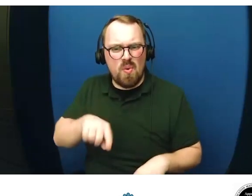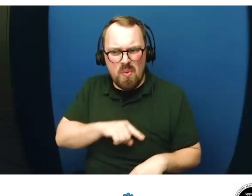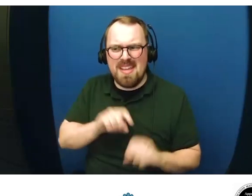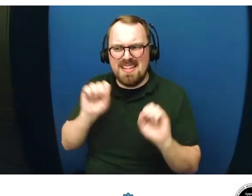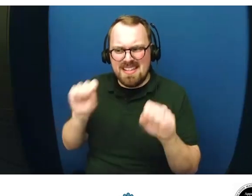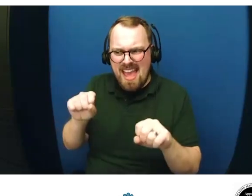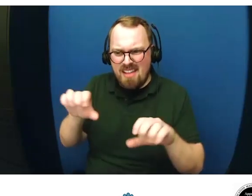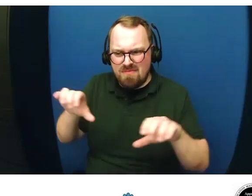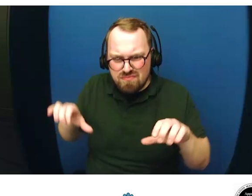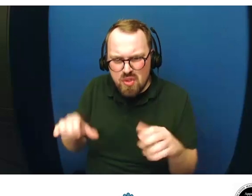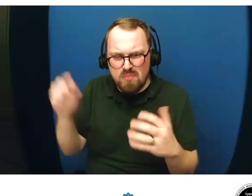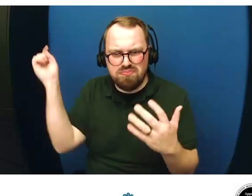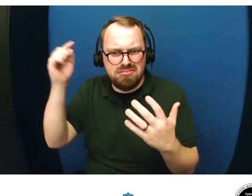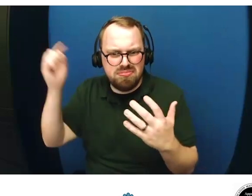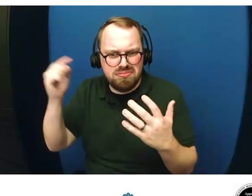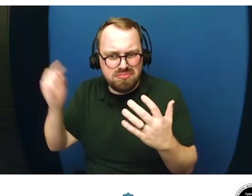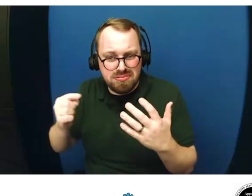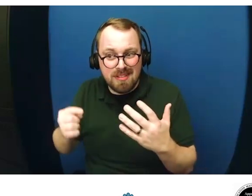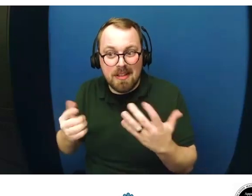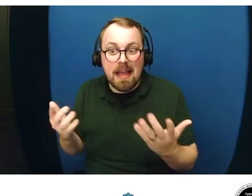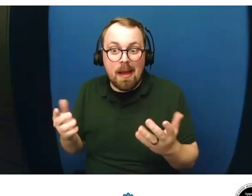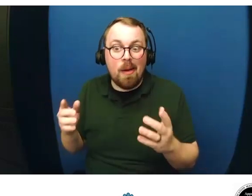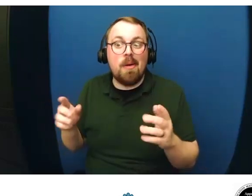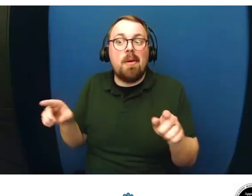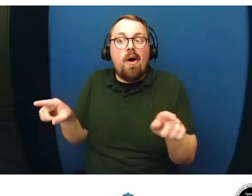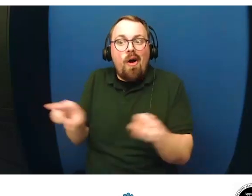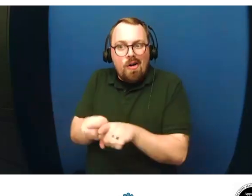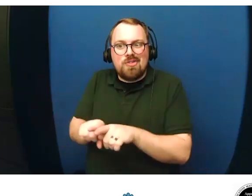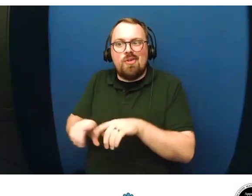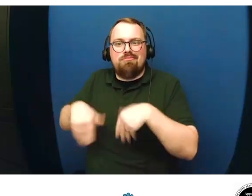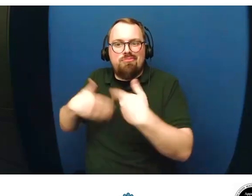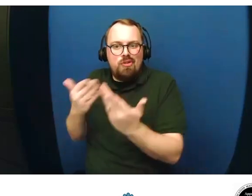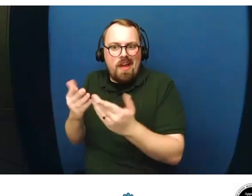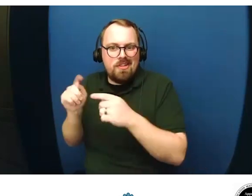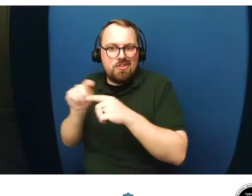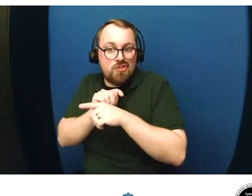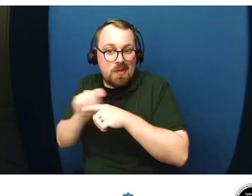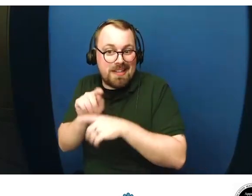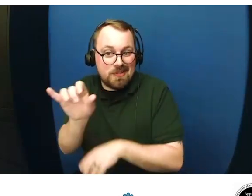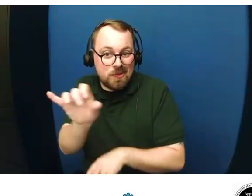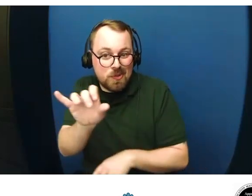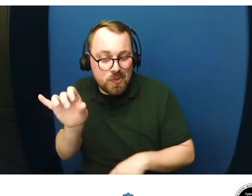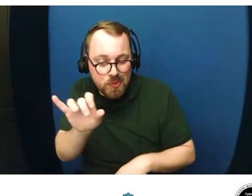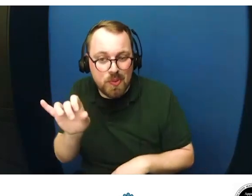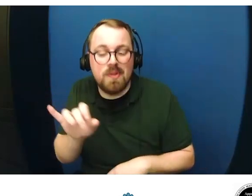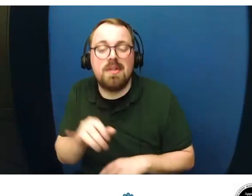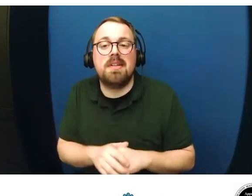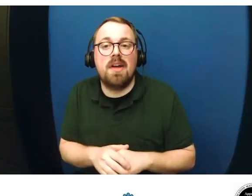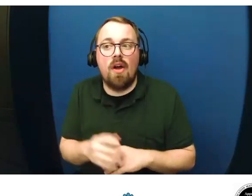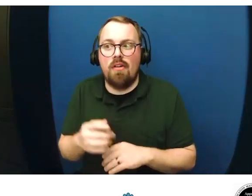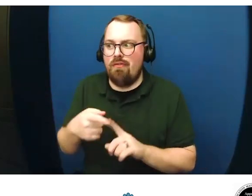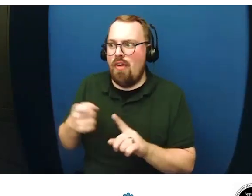and provide training on...on those areas from those experts who are...